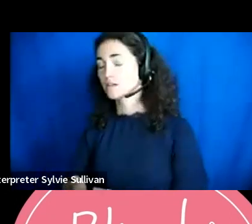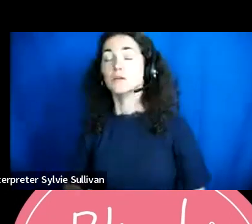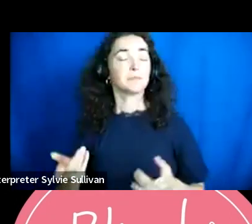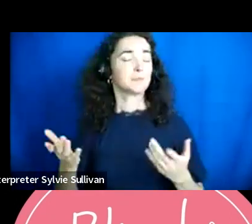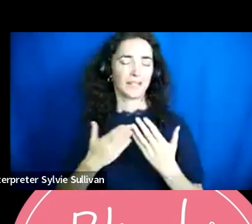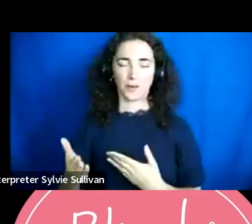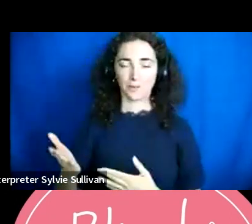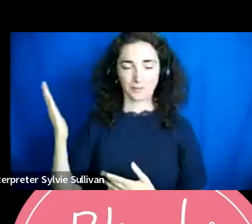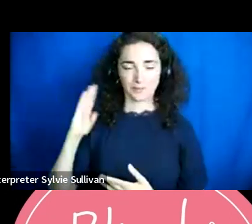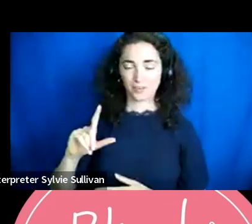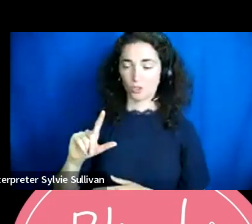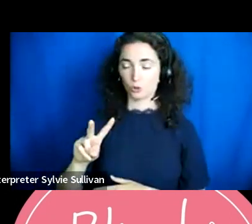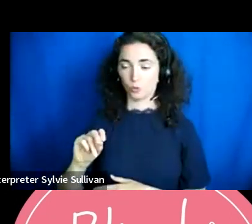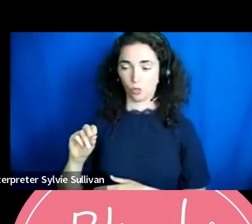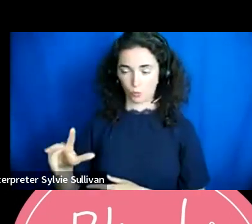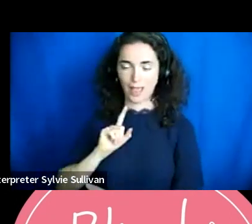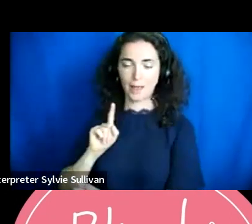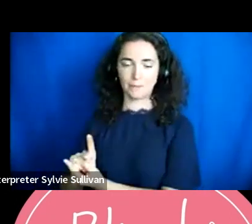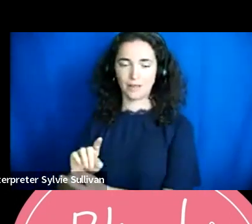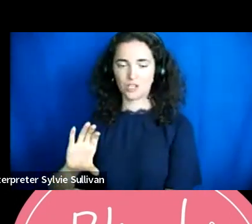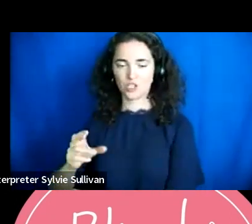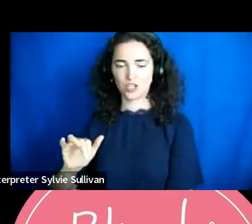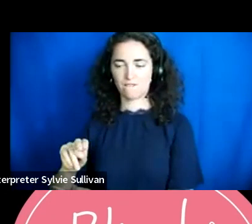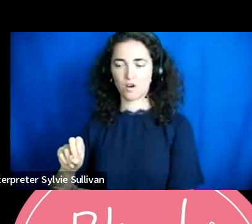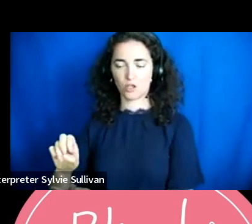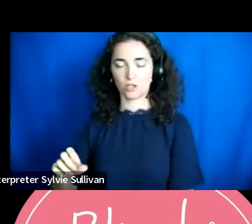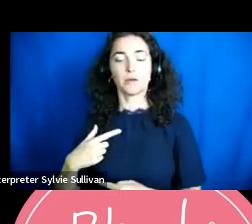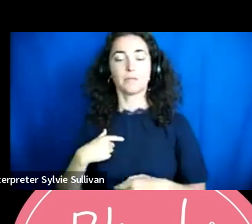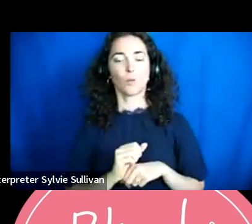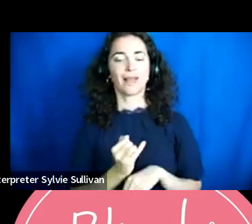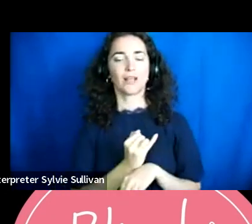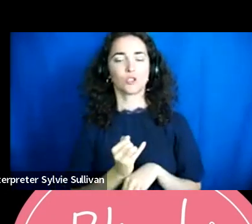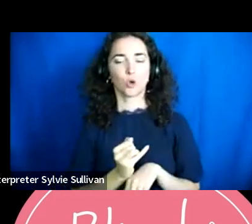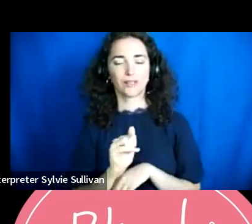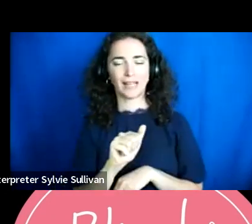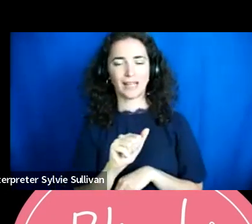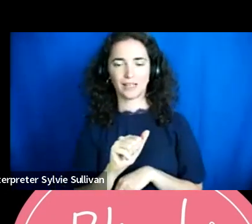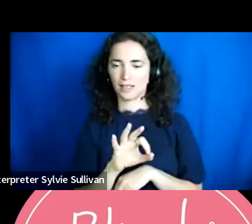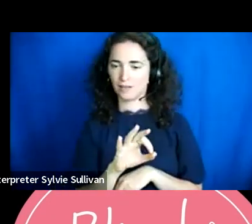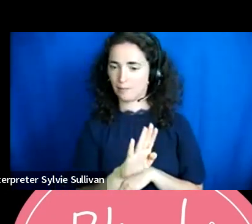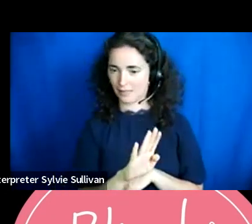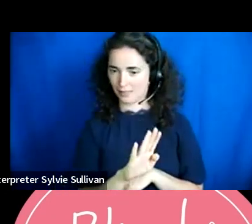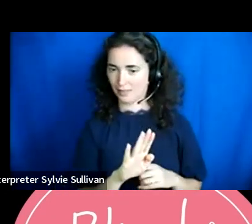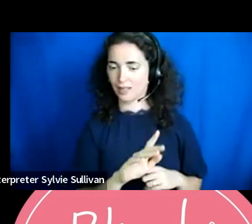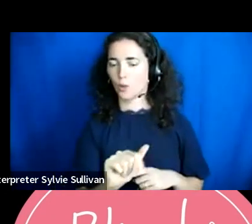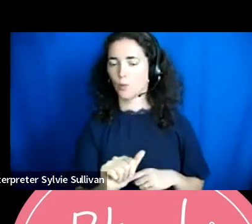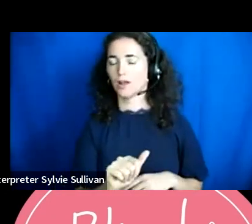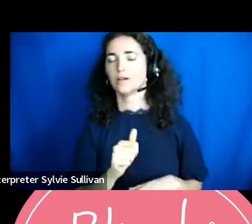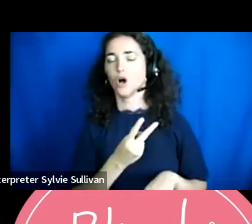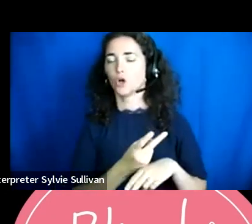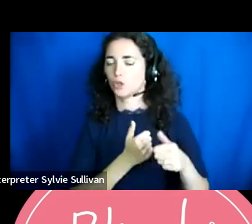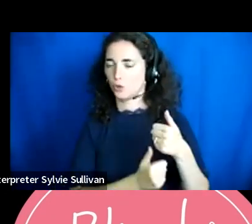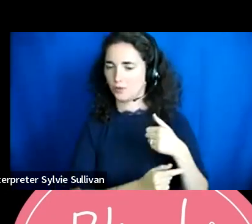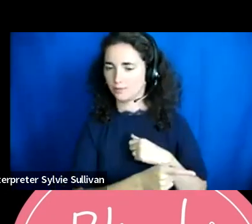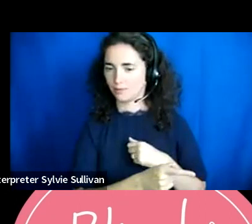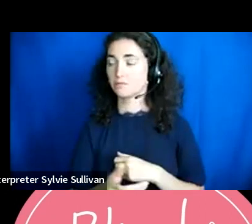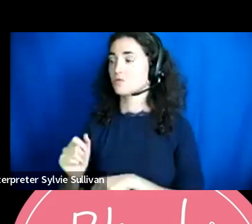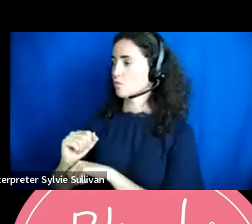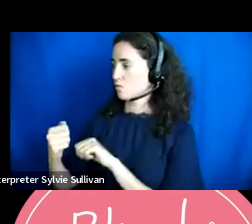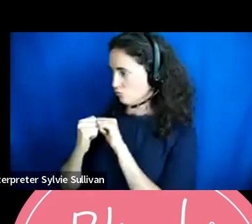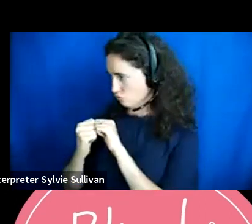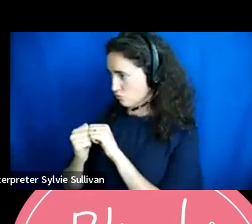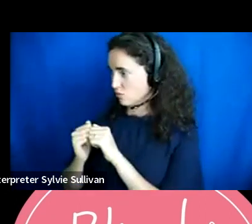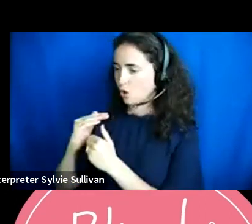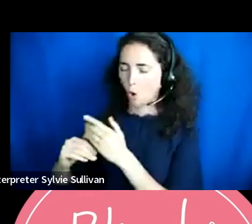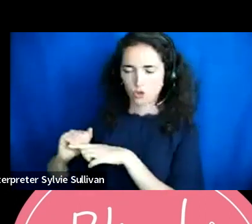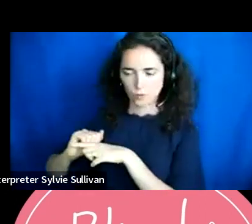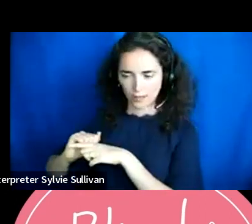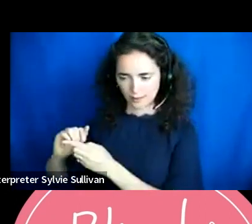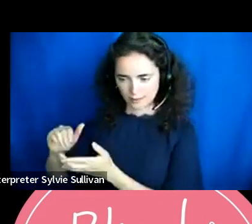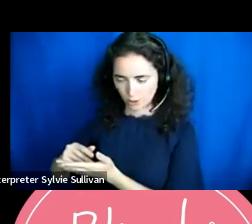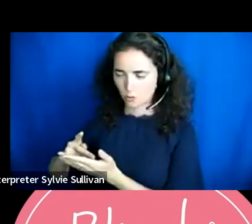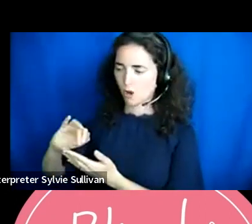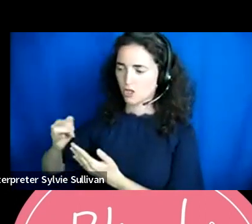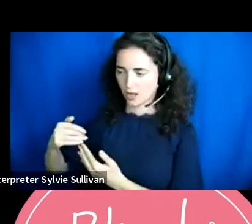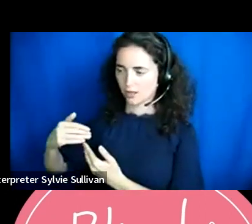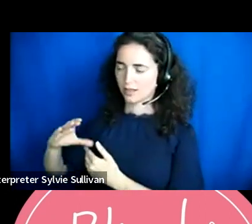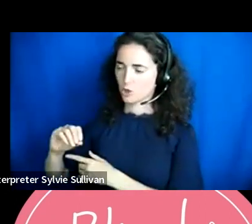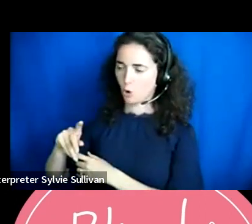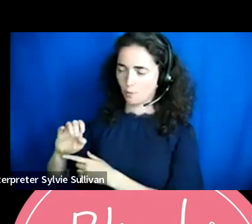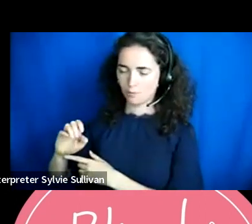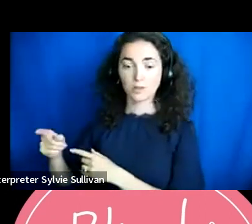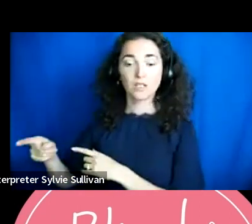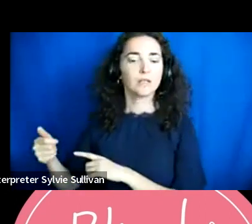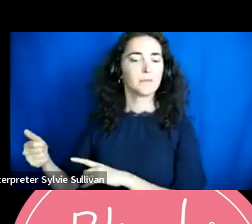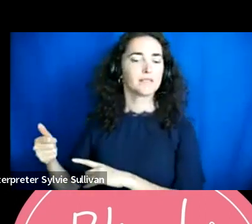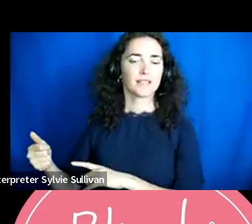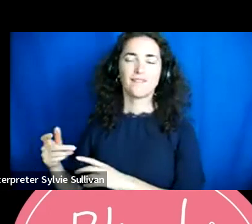3. I was an intern at affiliate, to blind of Louisiana and undergrad, and I was able to work with them throughout the whole entire training center and project cope and and she has truly just been up a mother, to me.